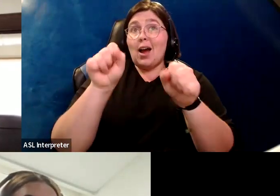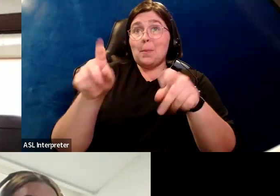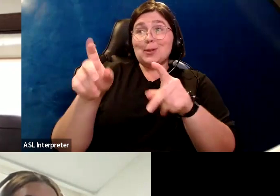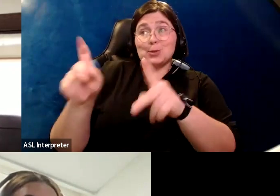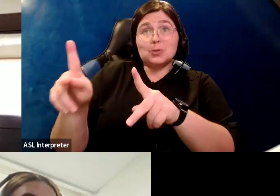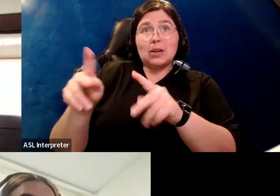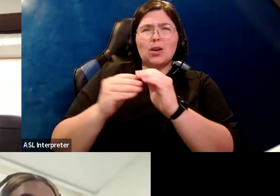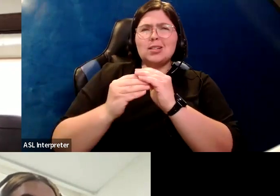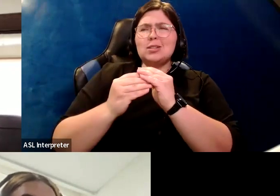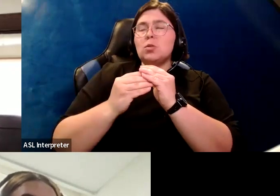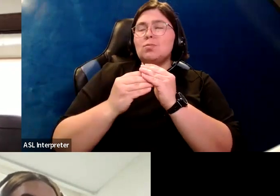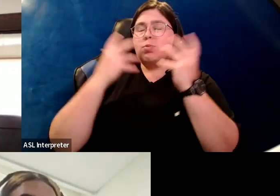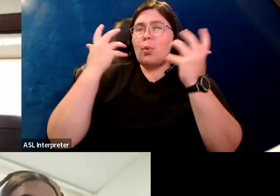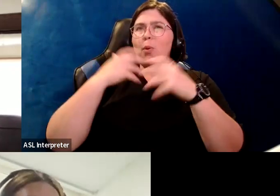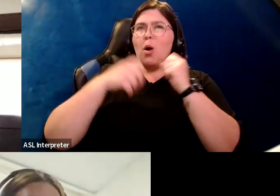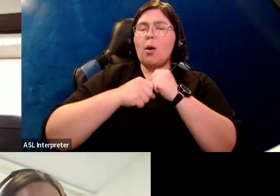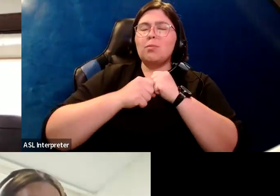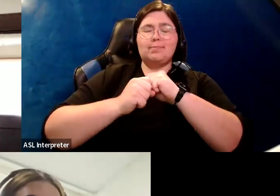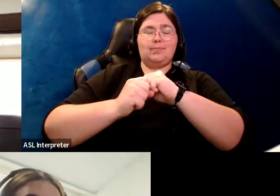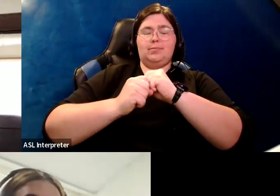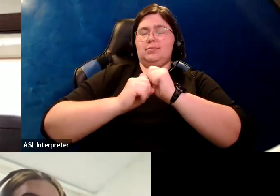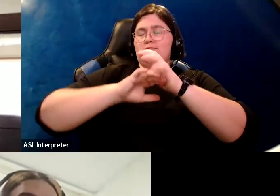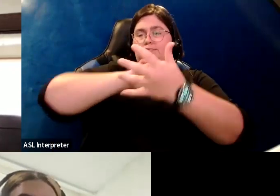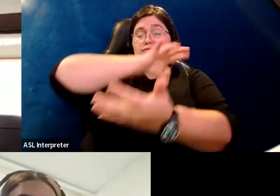It is important to acknowledge the challenges